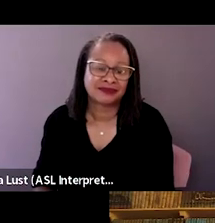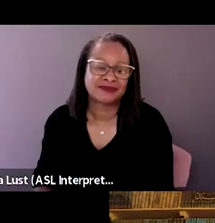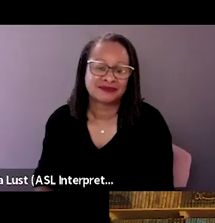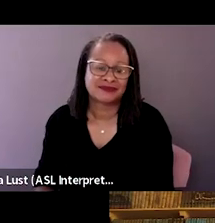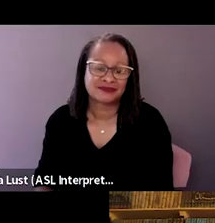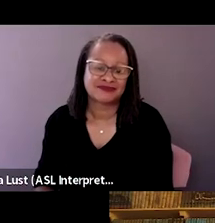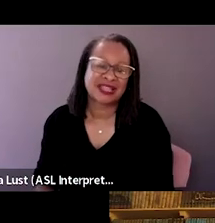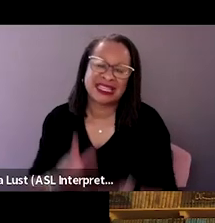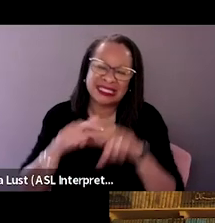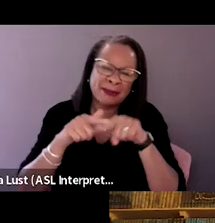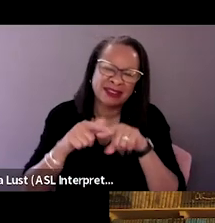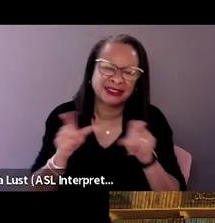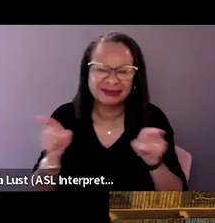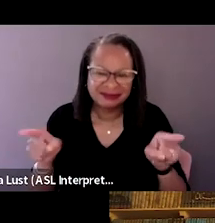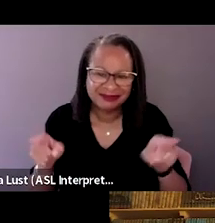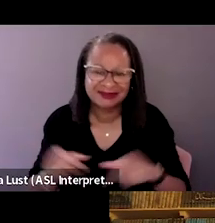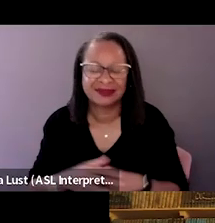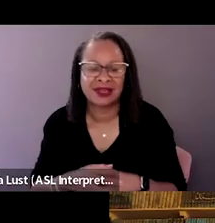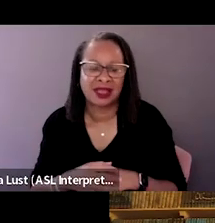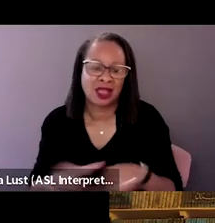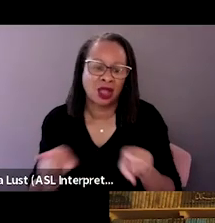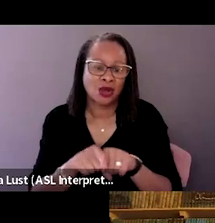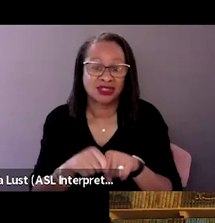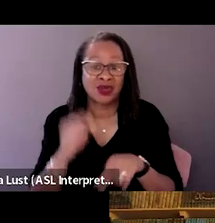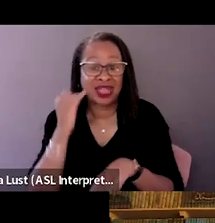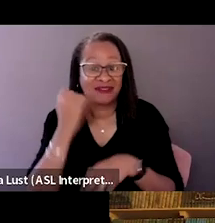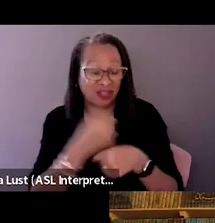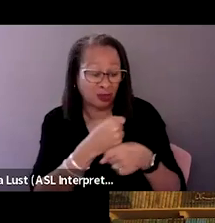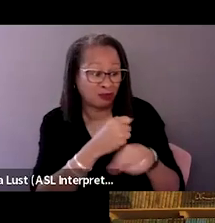Depends by the way, it depends also the broadcaster. If the broadcaster also they have,